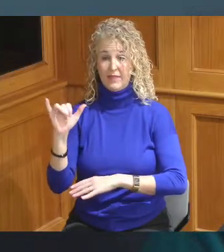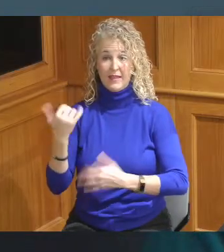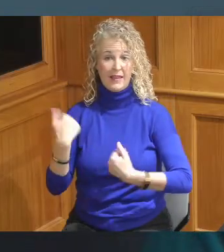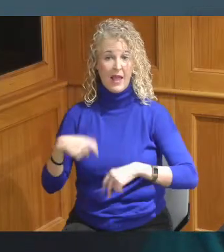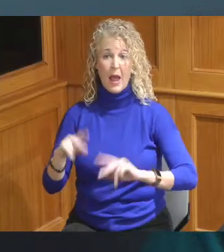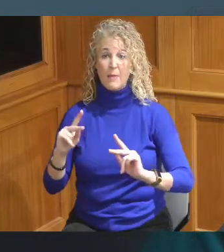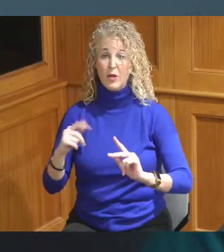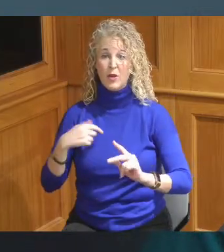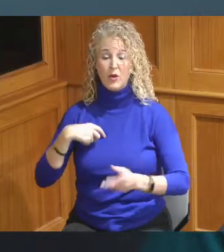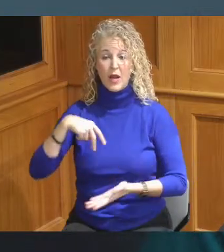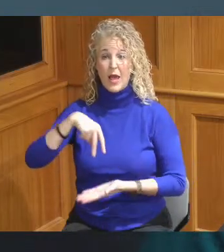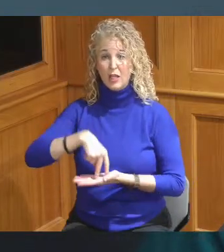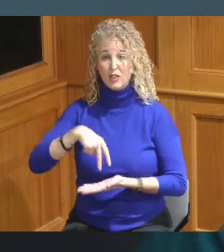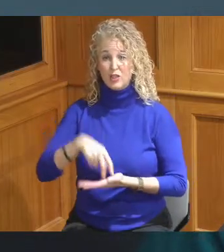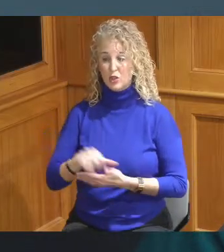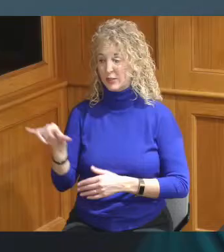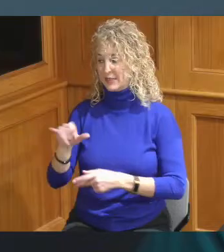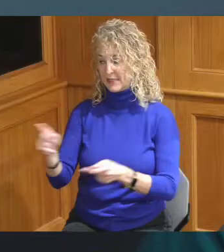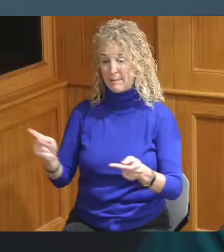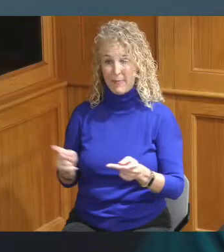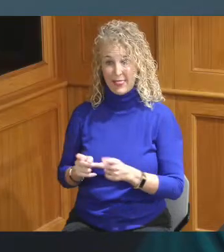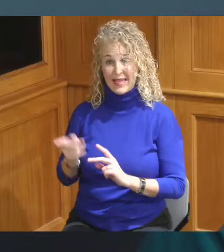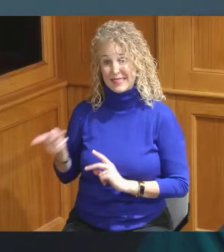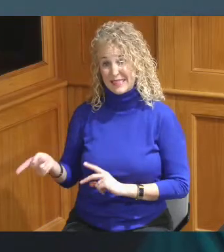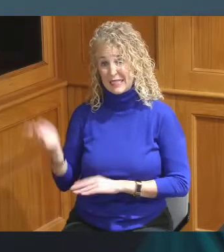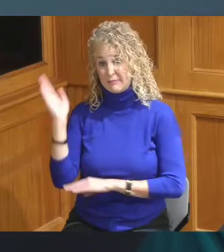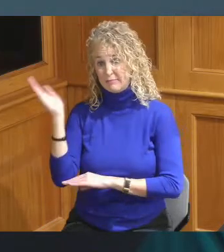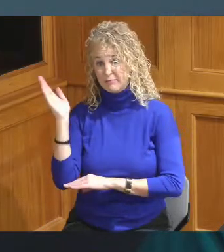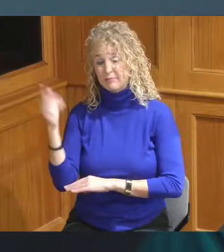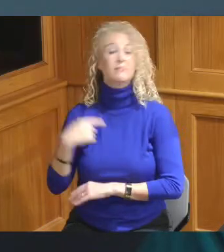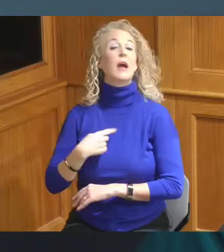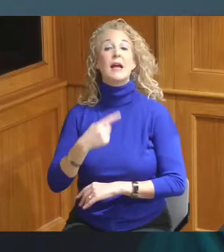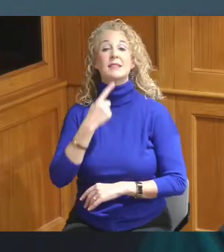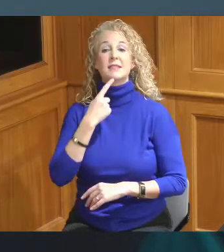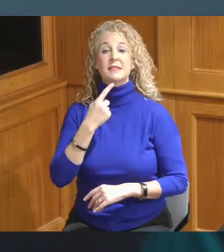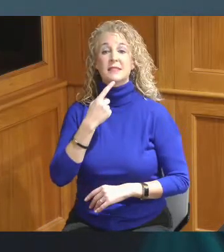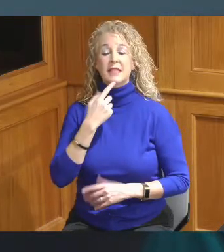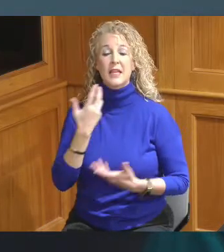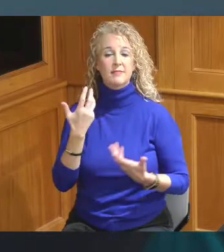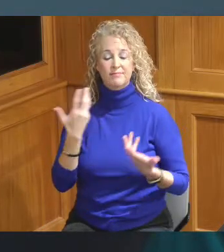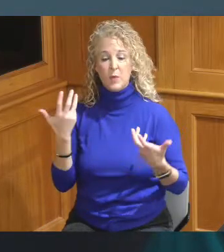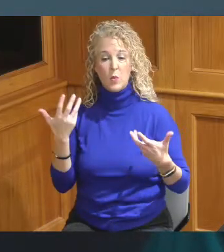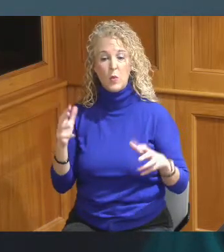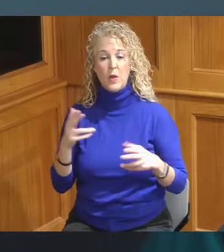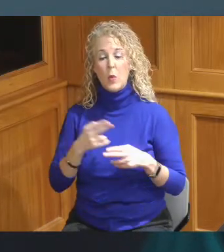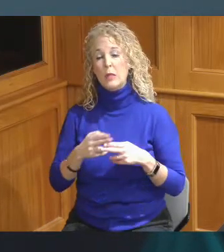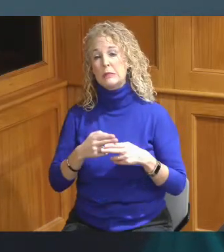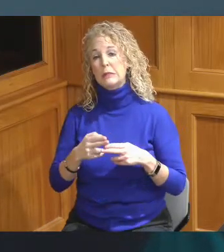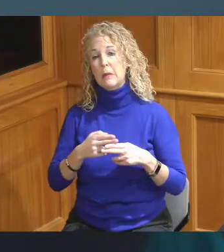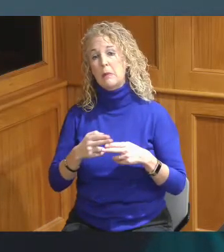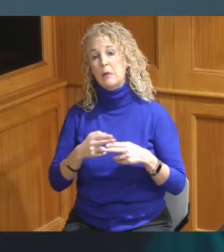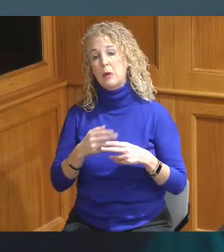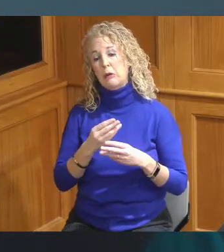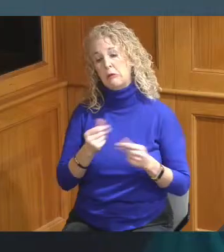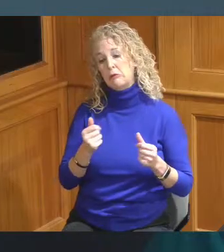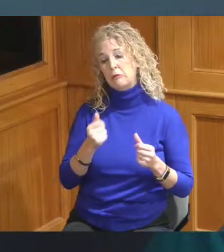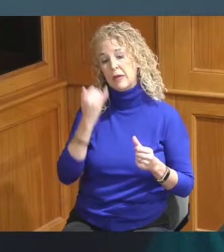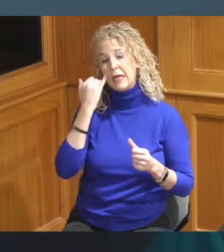to stand where he stood. I said no more temporary solutions to permanent problems. And that has been